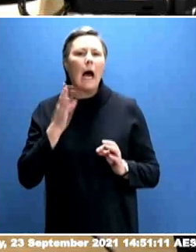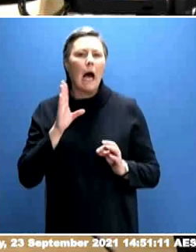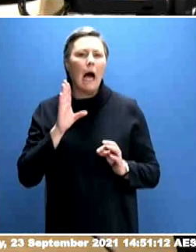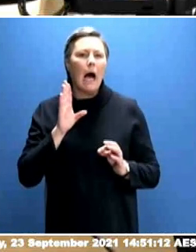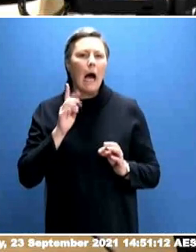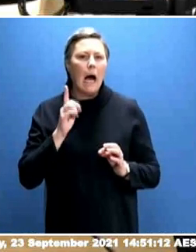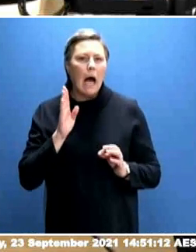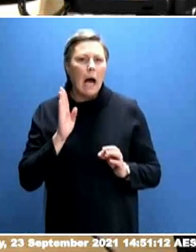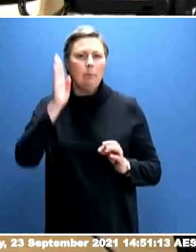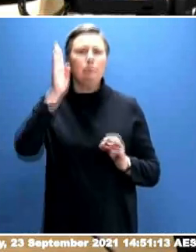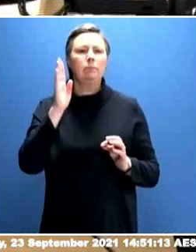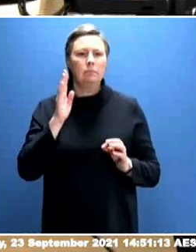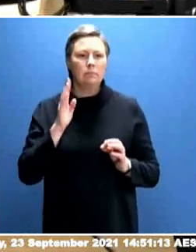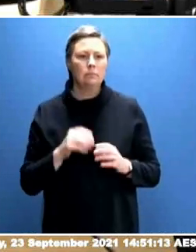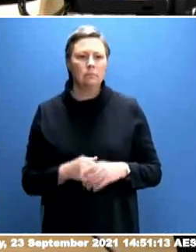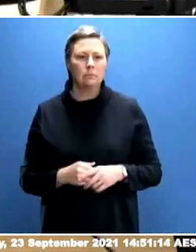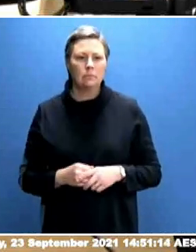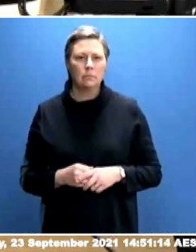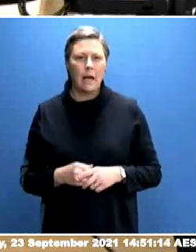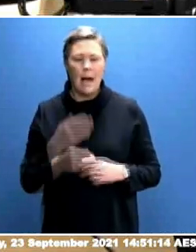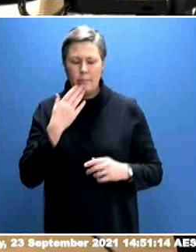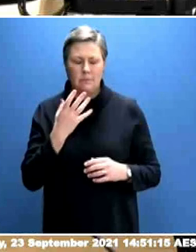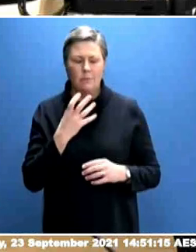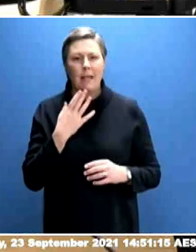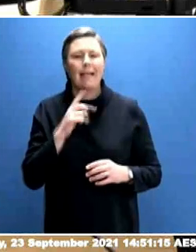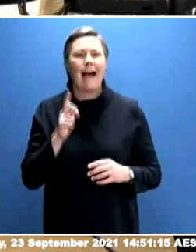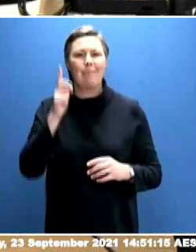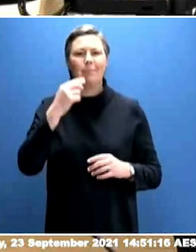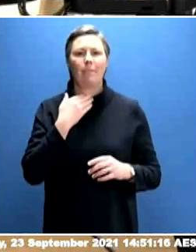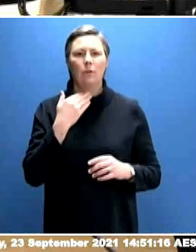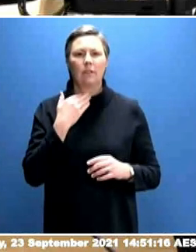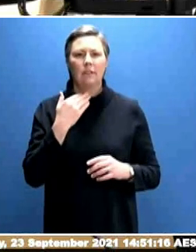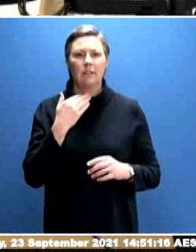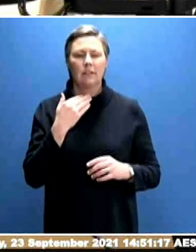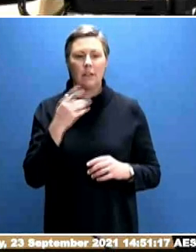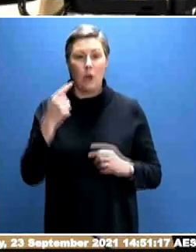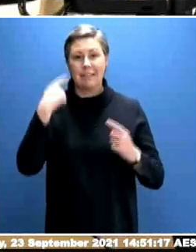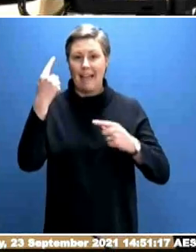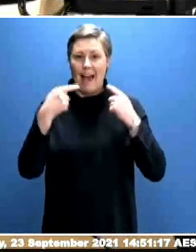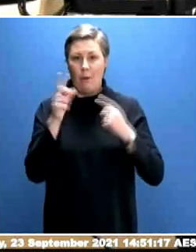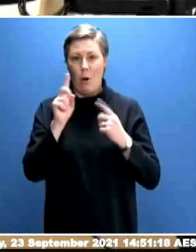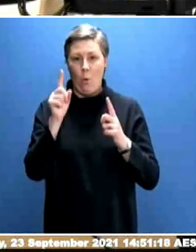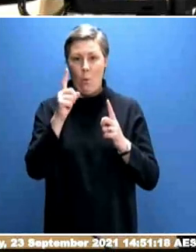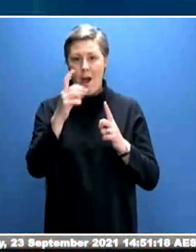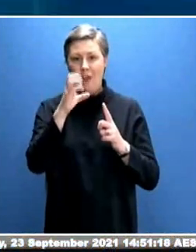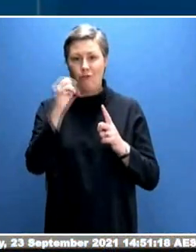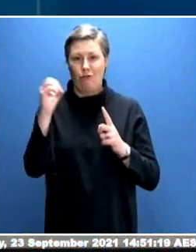adjust the sound, that would be great. We have the sound on 100 per cent, so I'll try and speak louder.